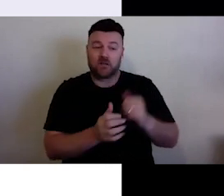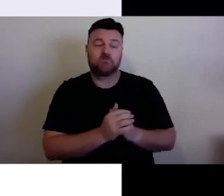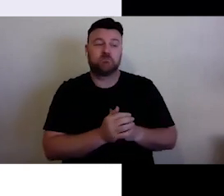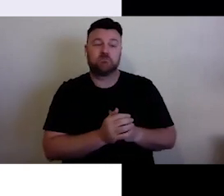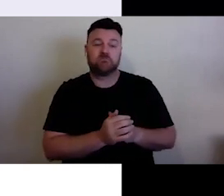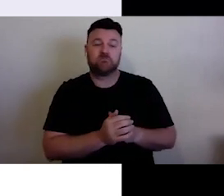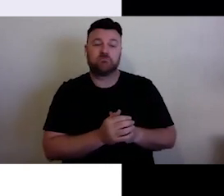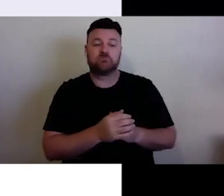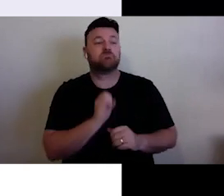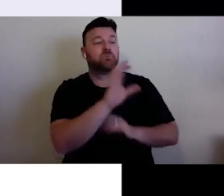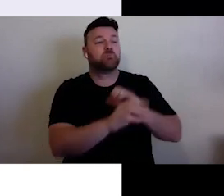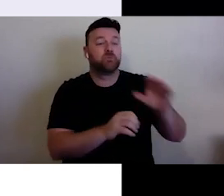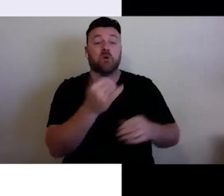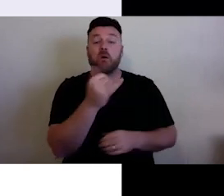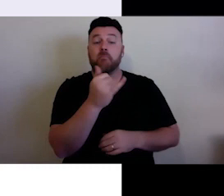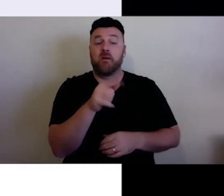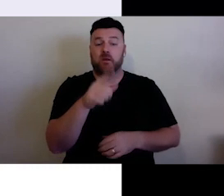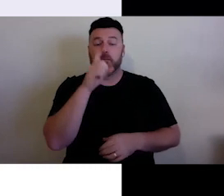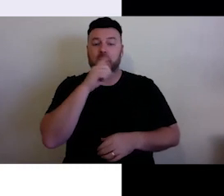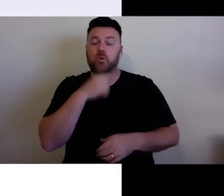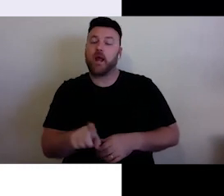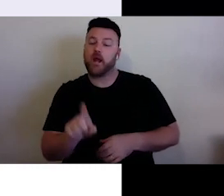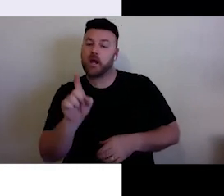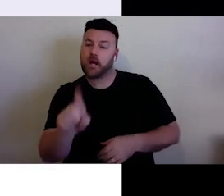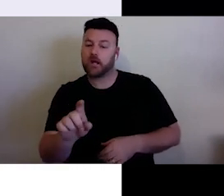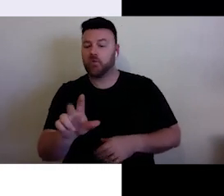you know, right-clicked and copied. It might end up all over the